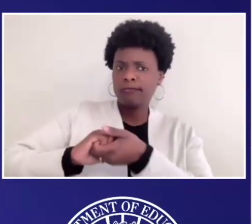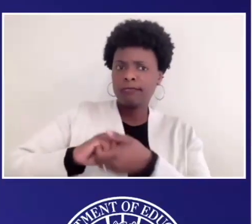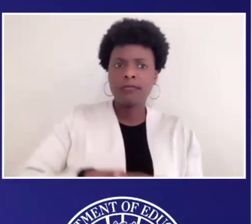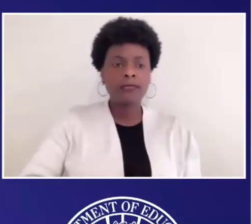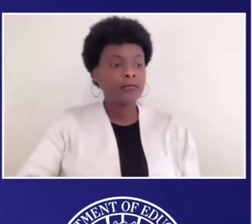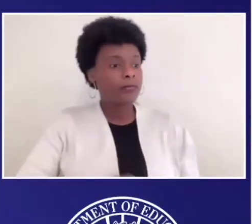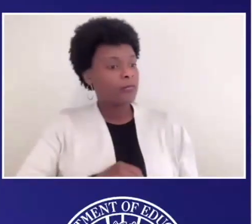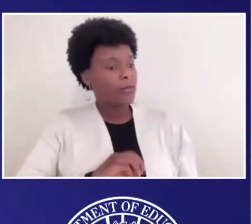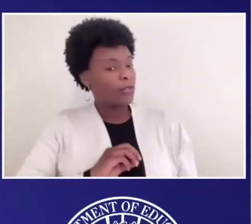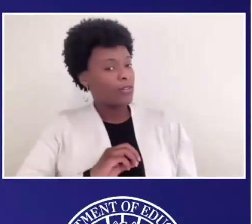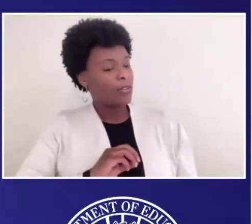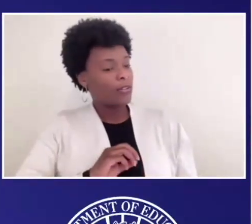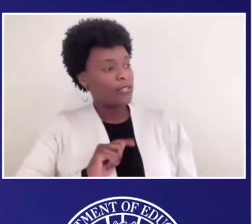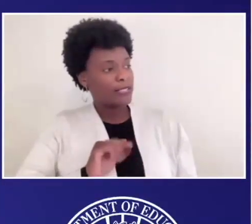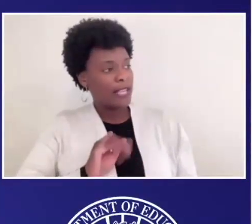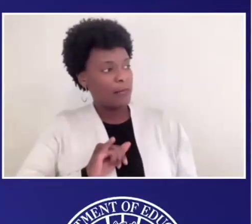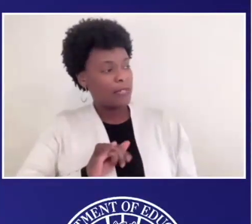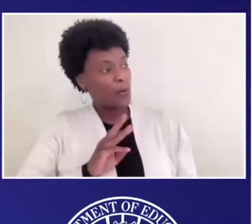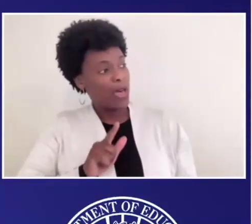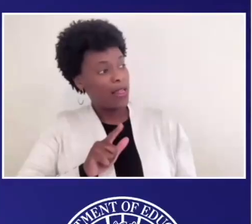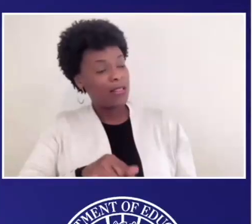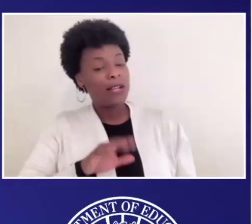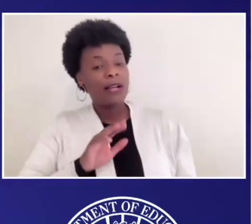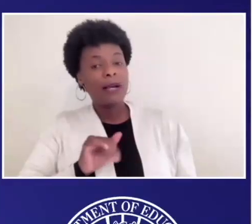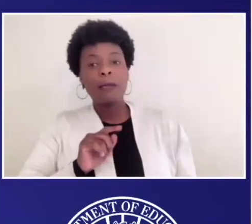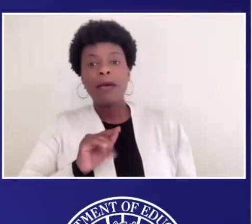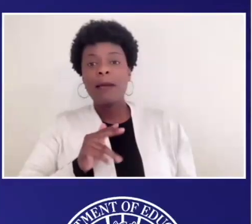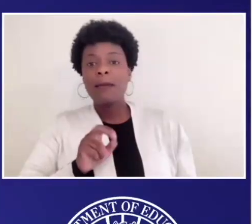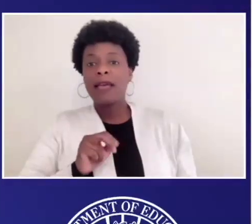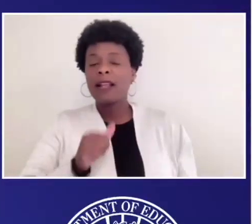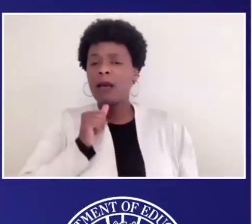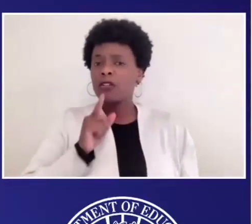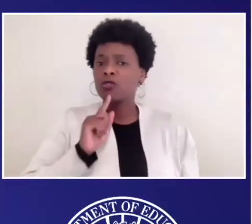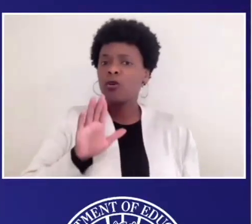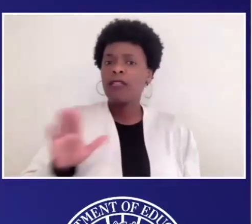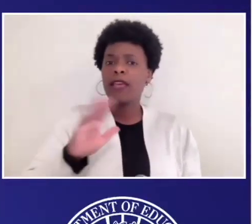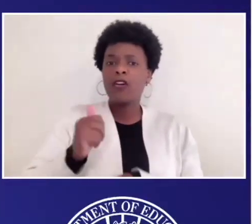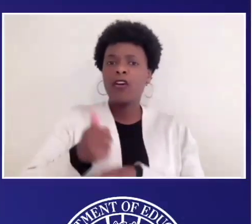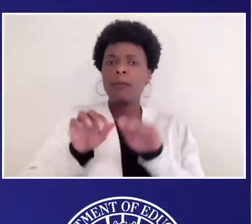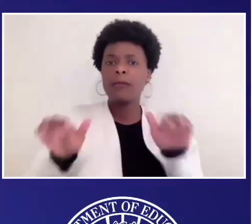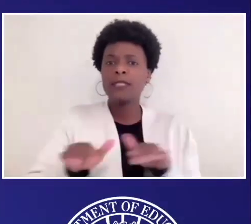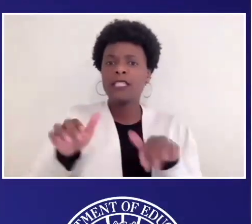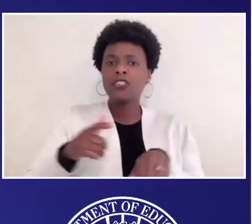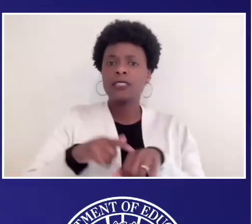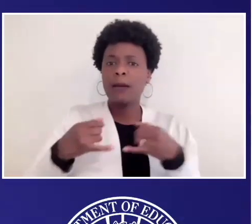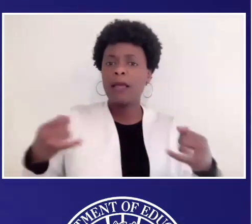Well, Batman, I don't know what their implementation timeline is. I can't speak to that, but Eric can speak to that.